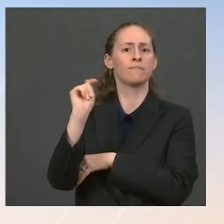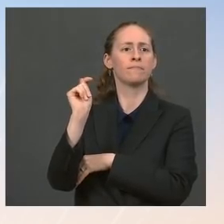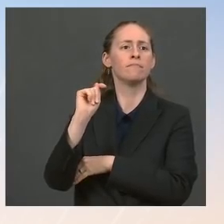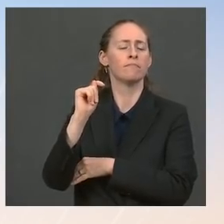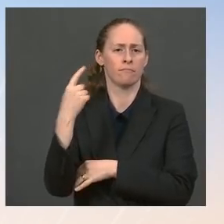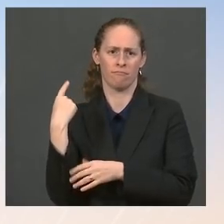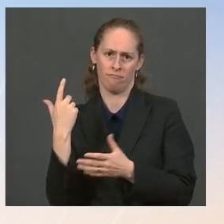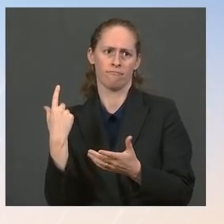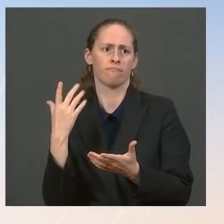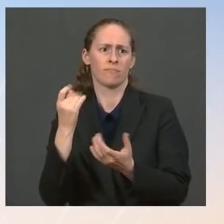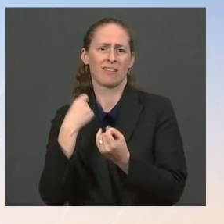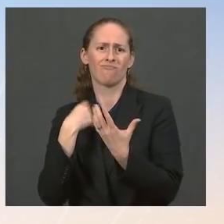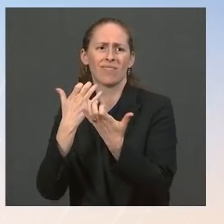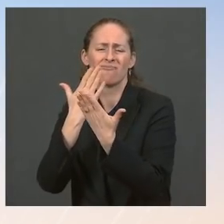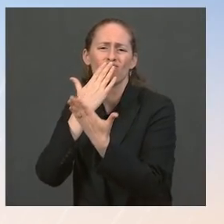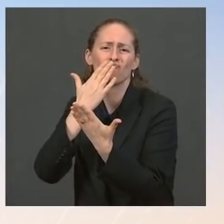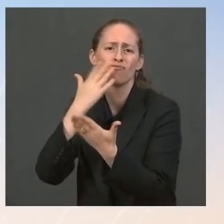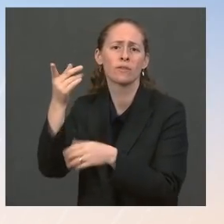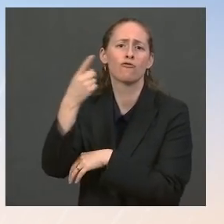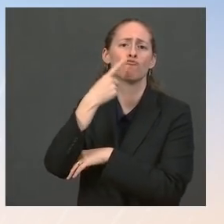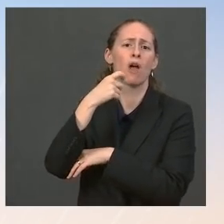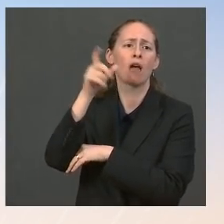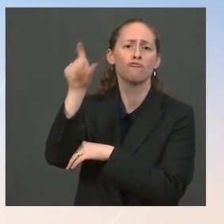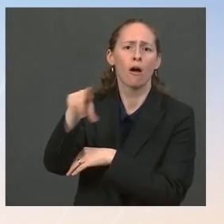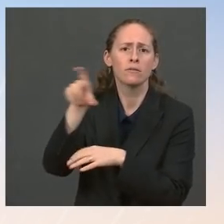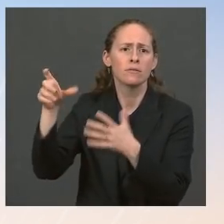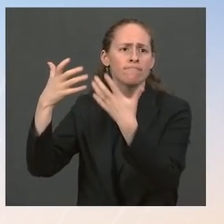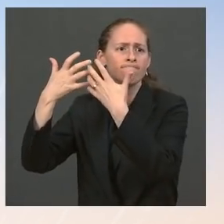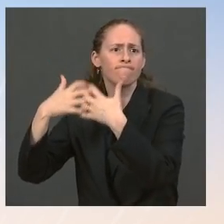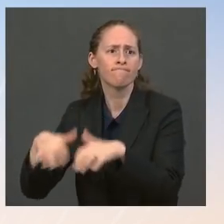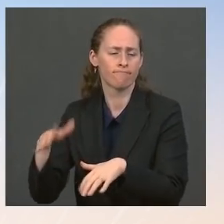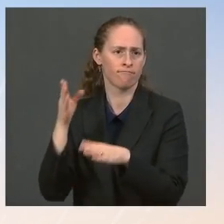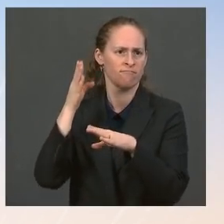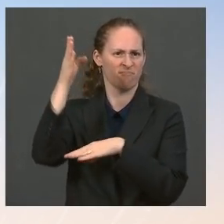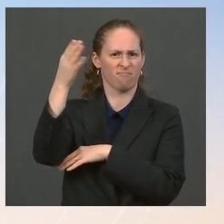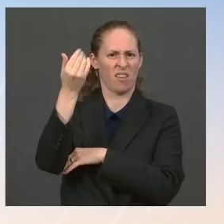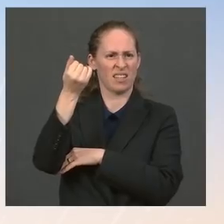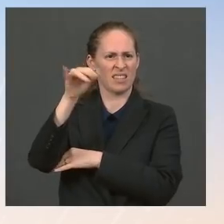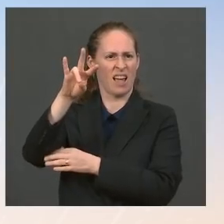for providing more than 17,000 hygiene kits and the World Central Kitchen